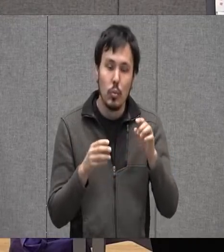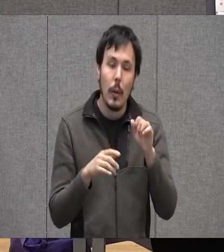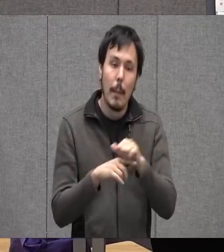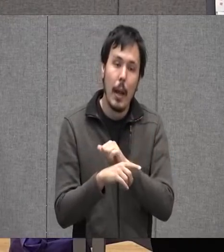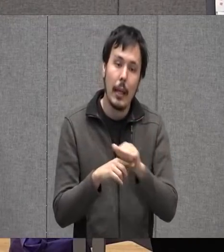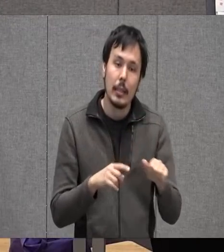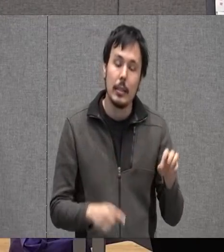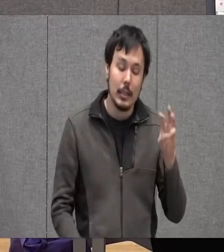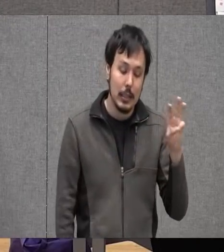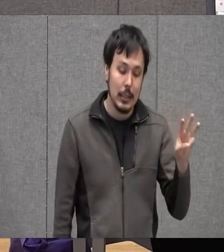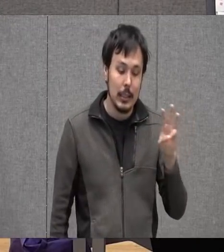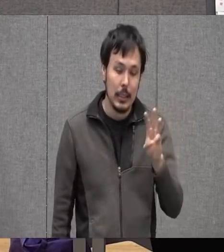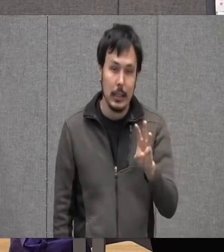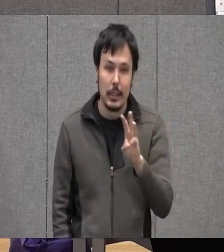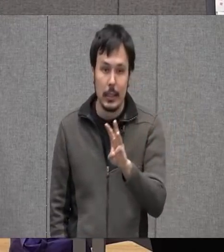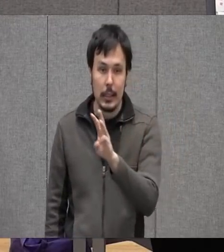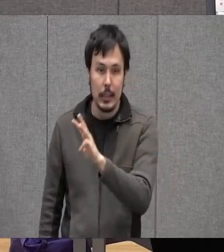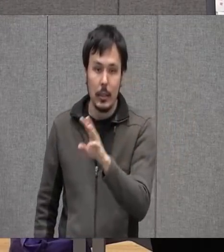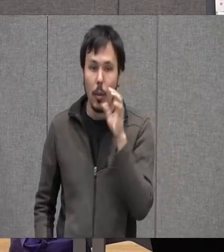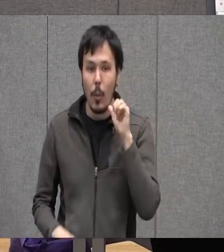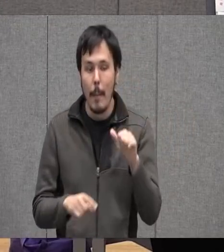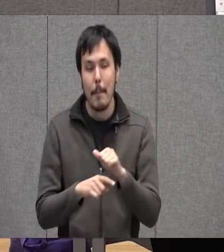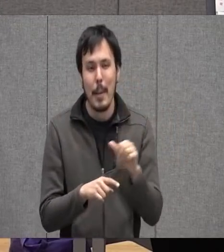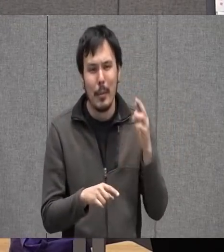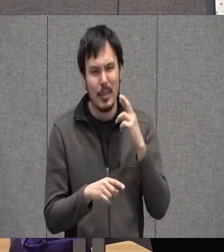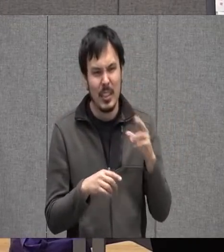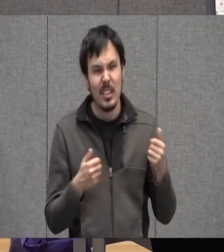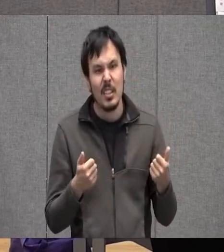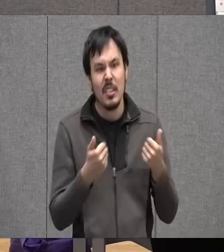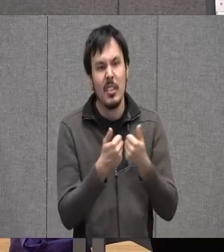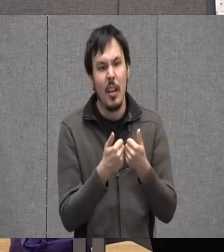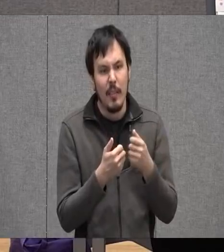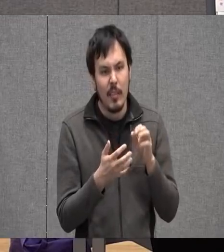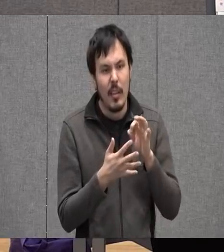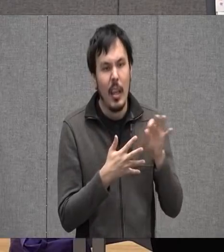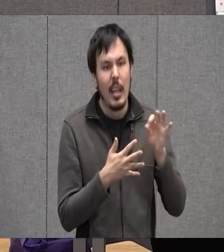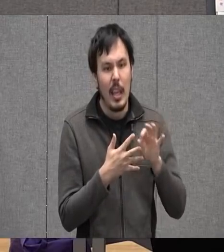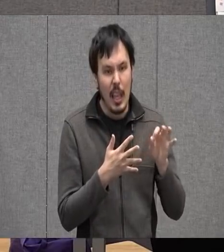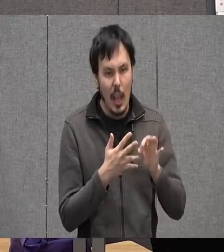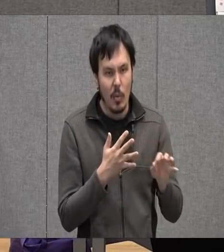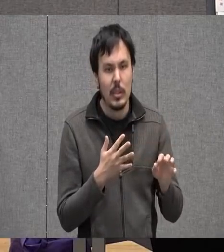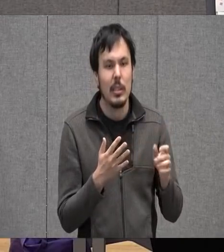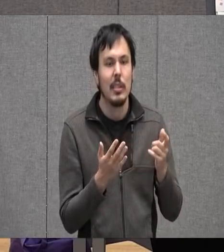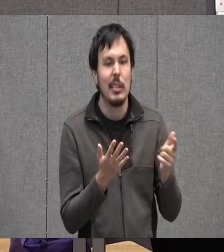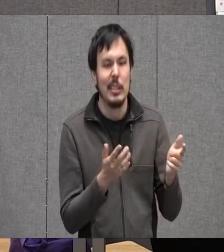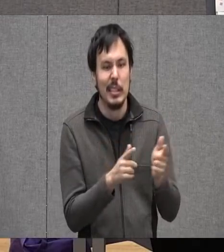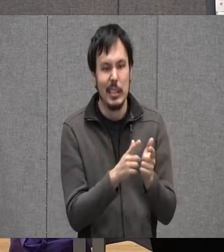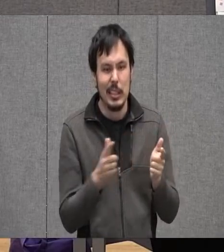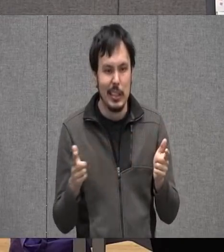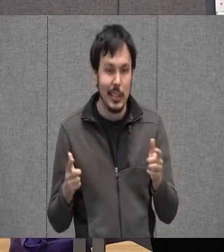because sixes are kind of a hard counting sequence. And Mrs. Gaudet is going to help us with our practice today.